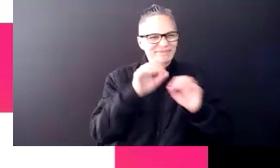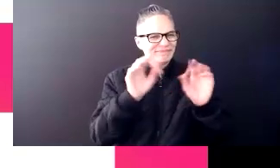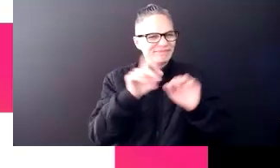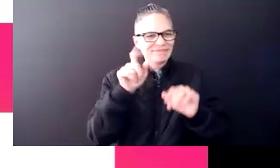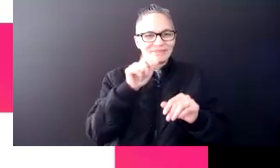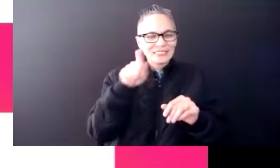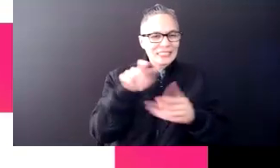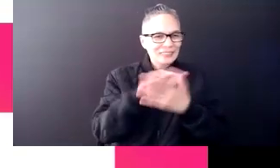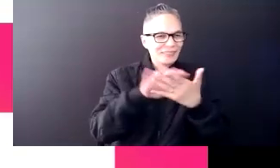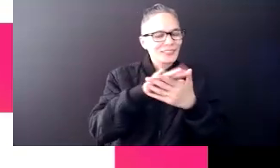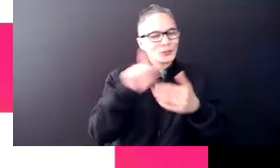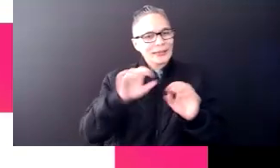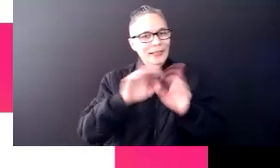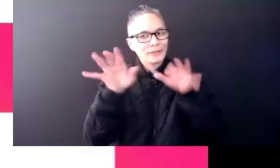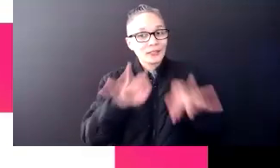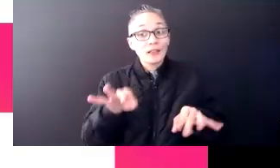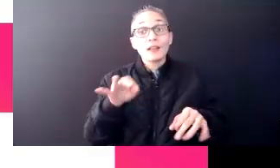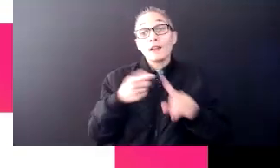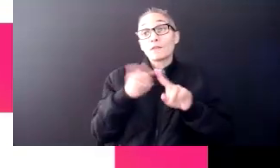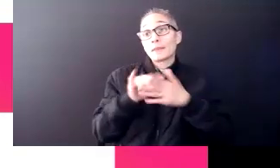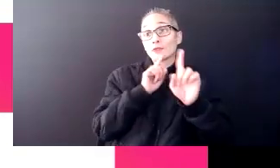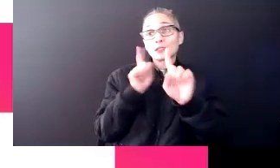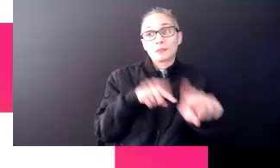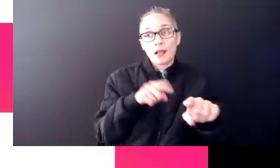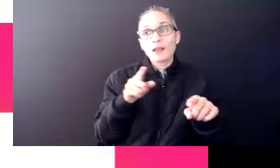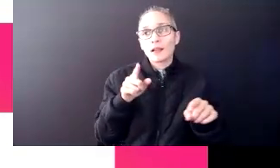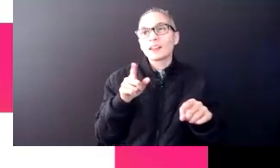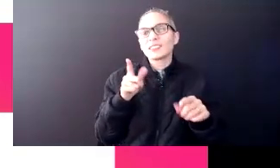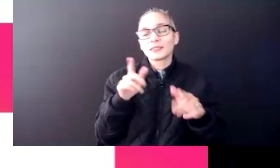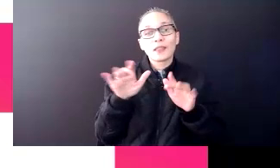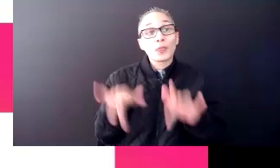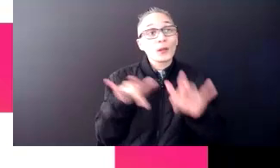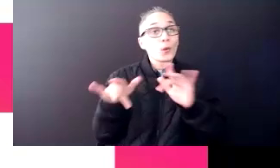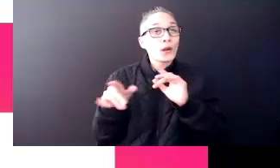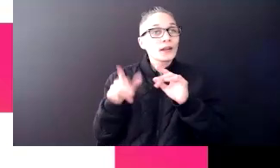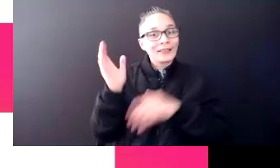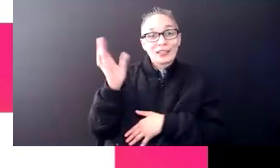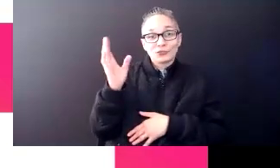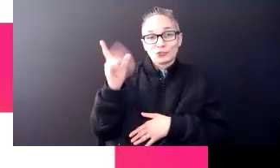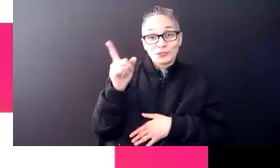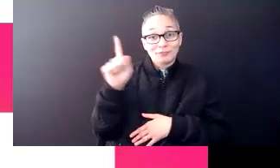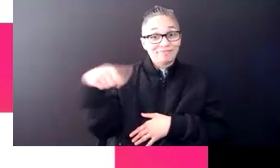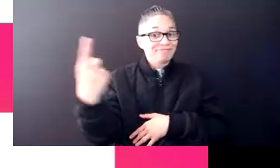based on, the response that they received, the recorded lectures alone on their own